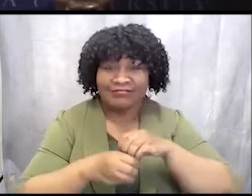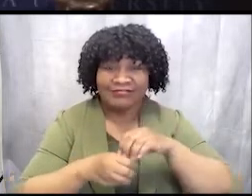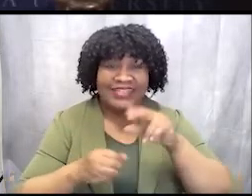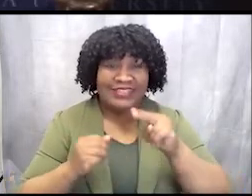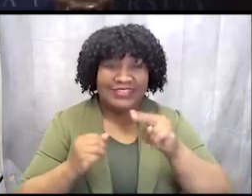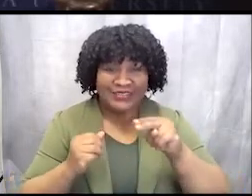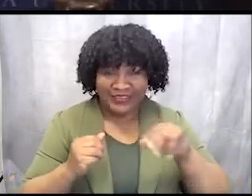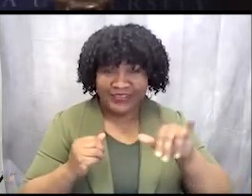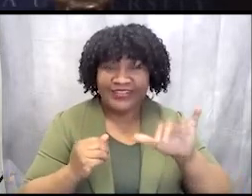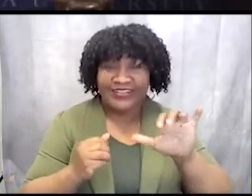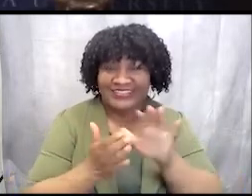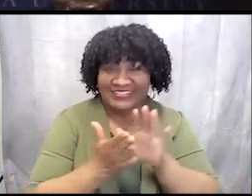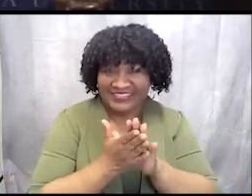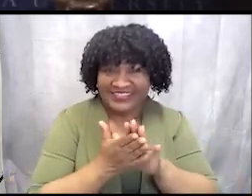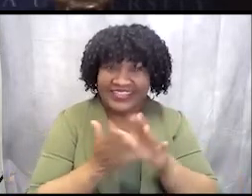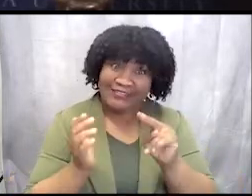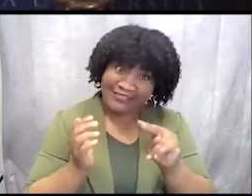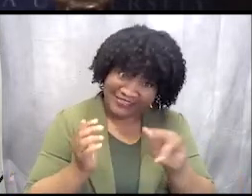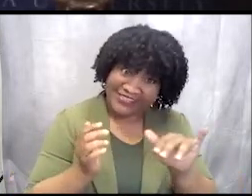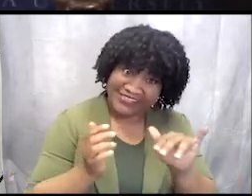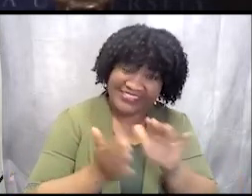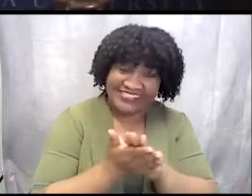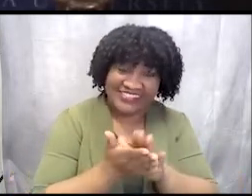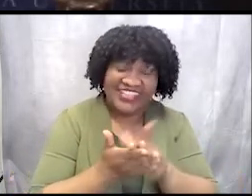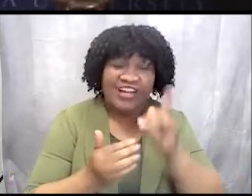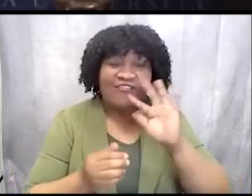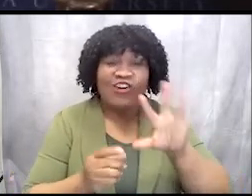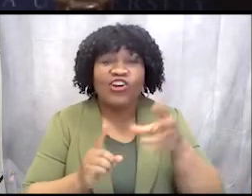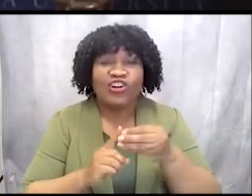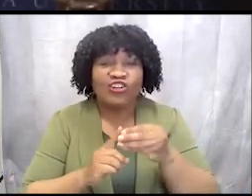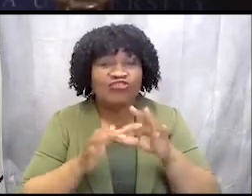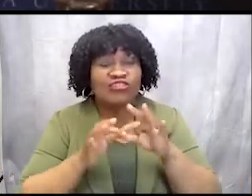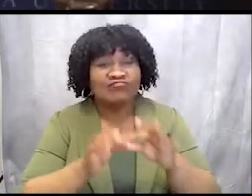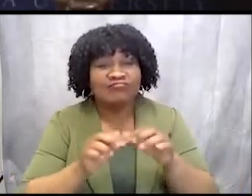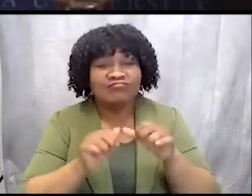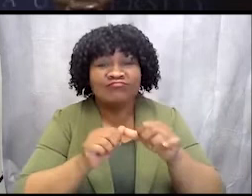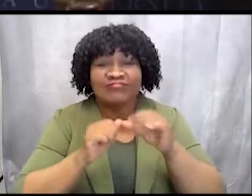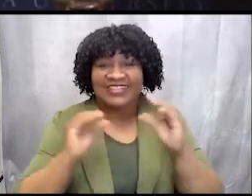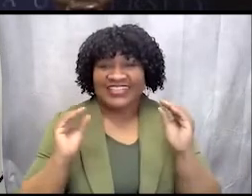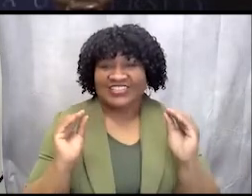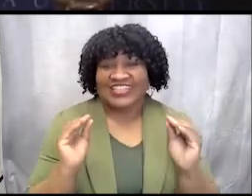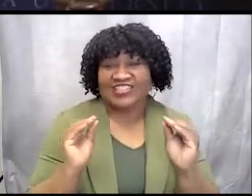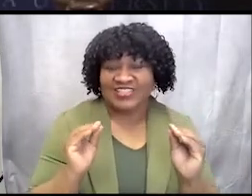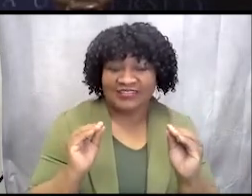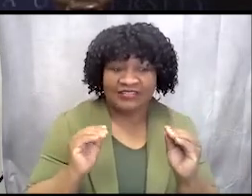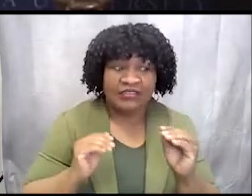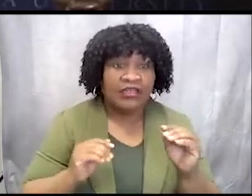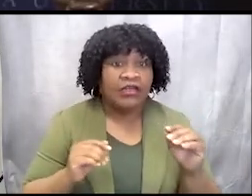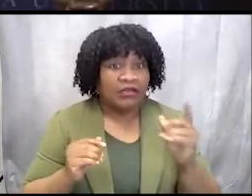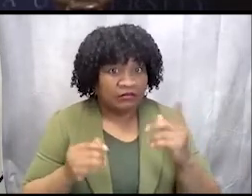as well as the development of a state framework for culturally responsive sustaining education, which has been instrumental